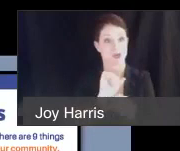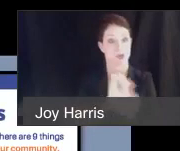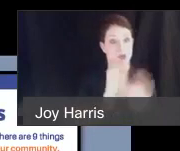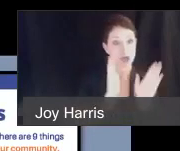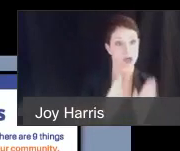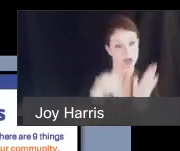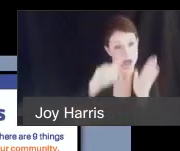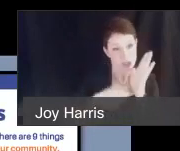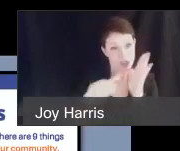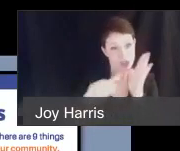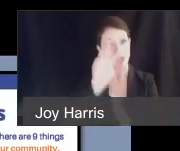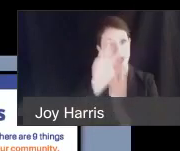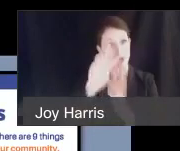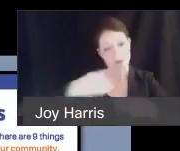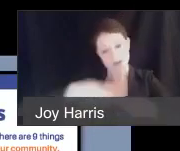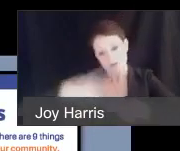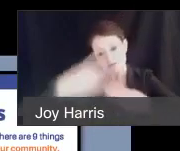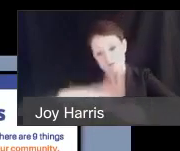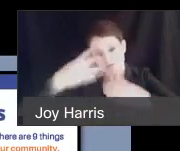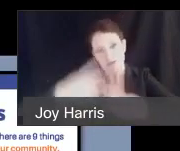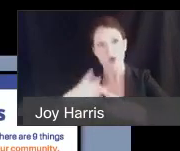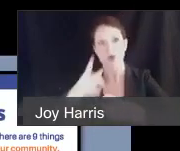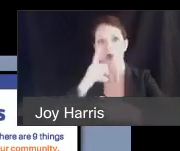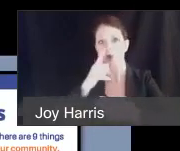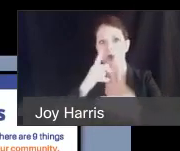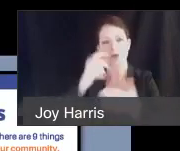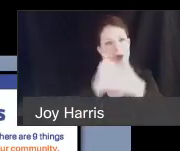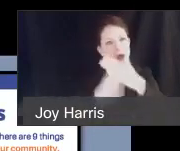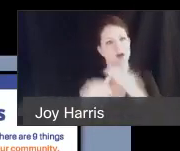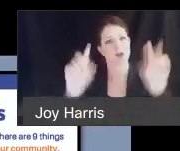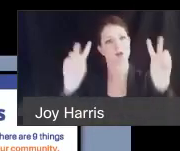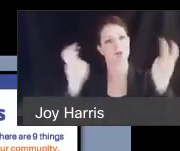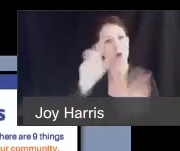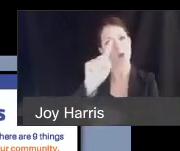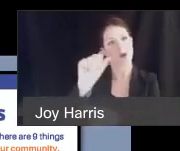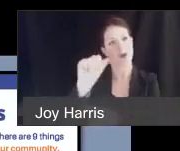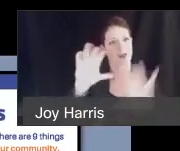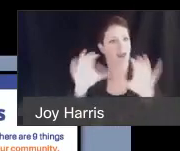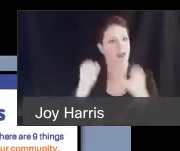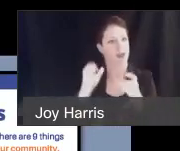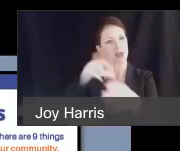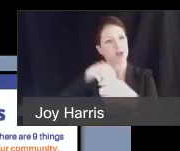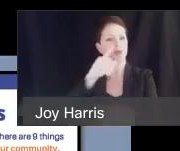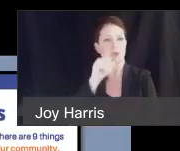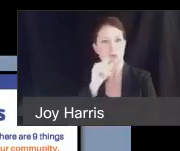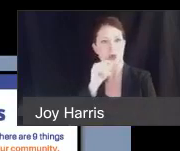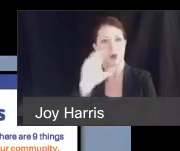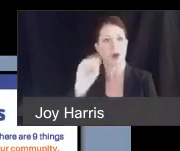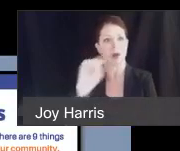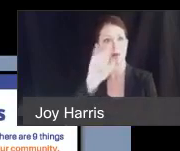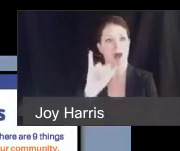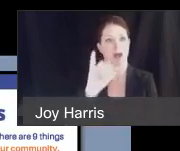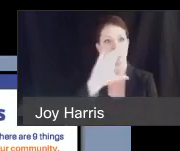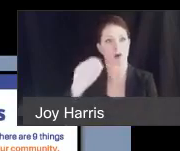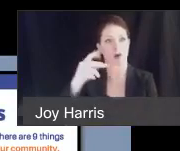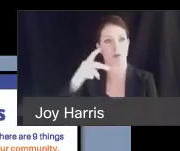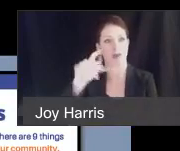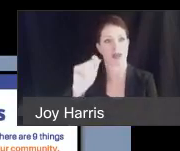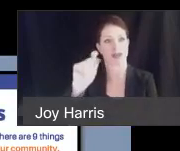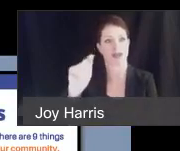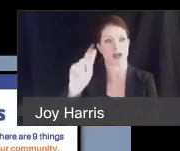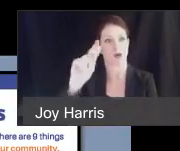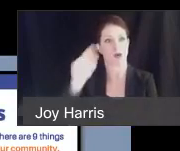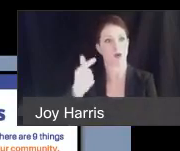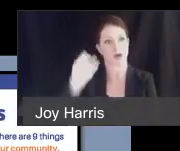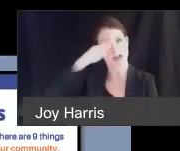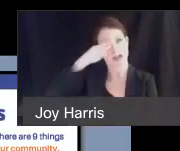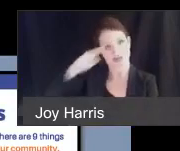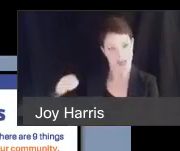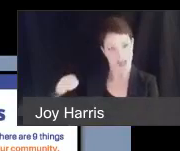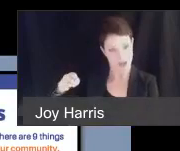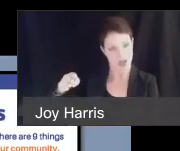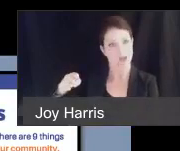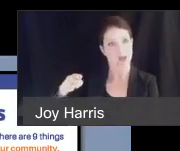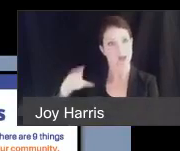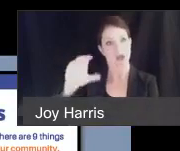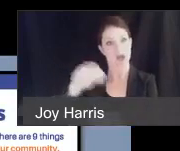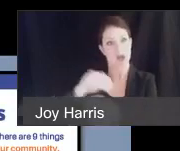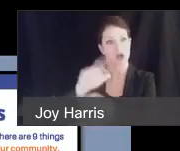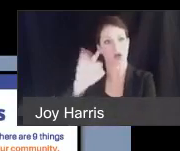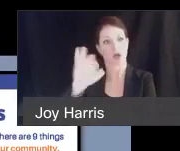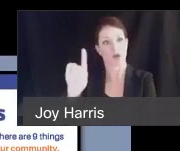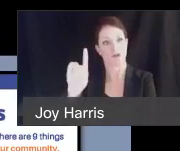more about who qualifies under the 1A category. The website is www.montcopa.org/COVID-19.